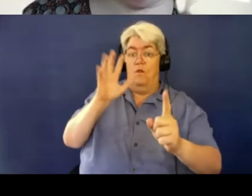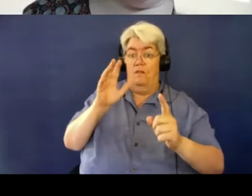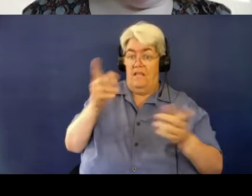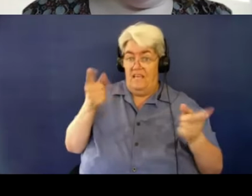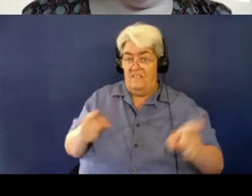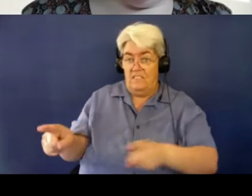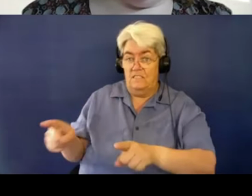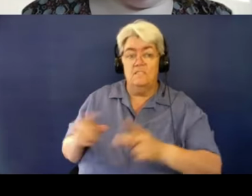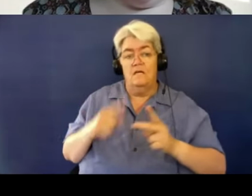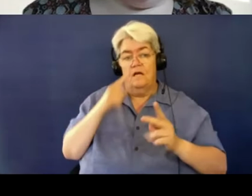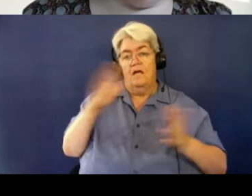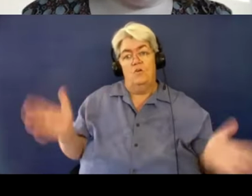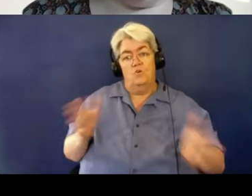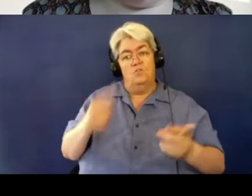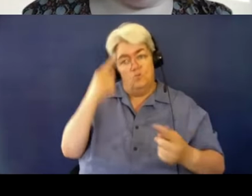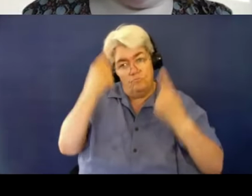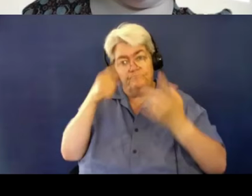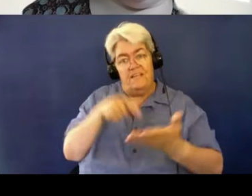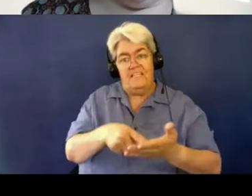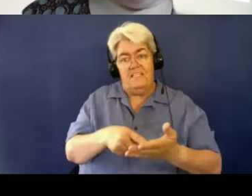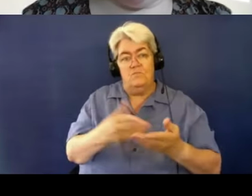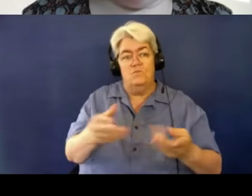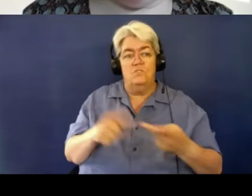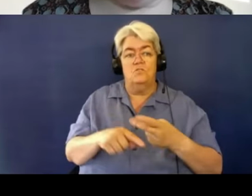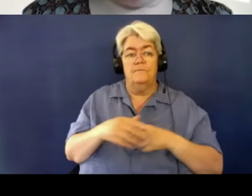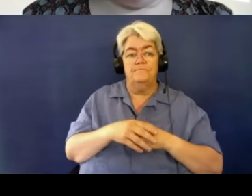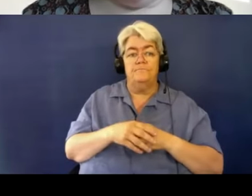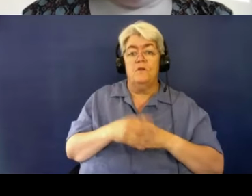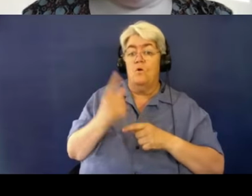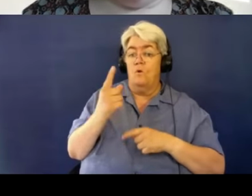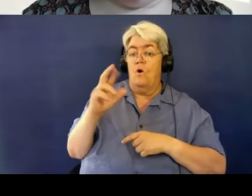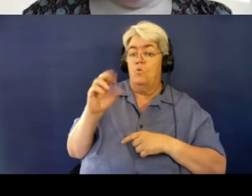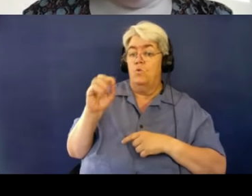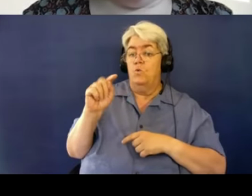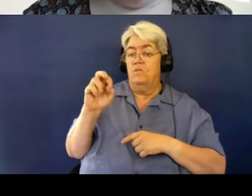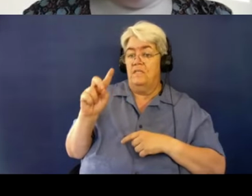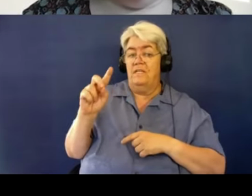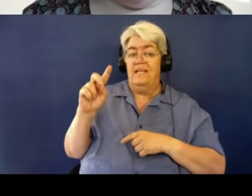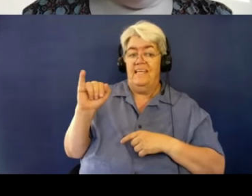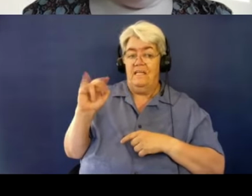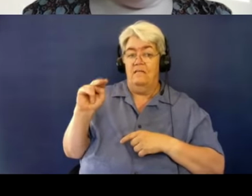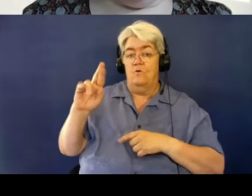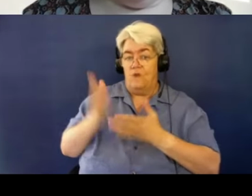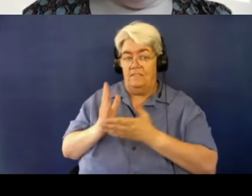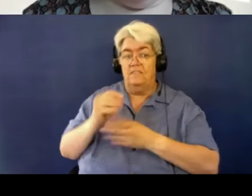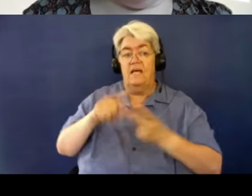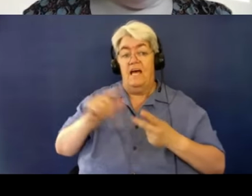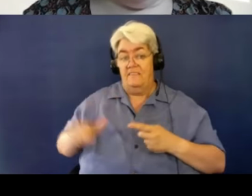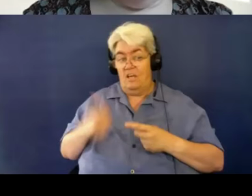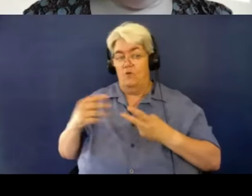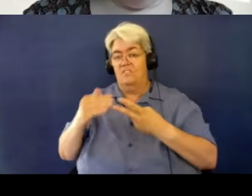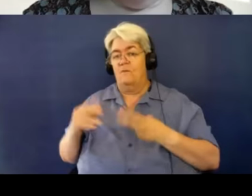One from Rooted in Rights and the other from the Vera Institute.